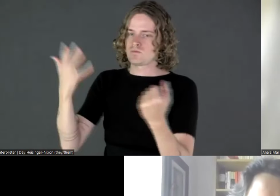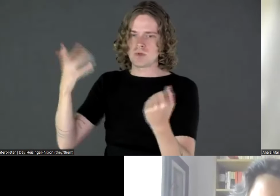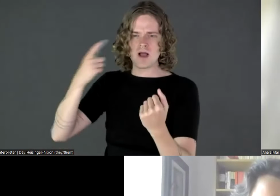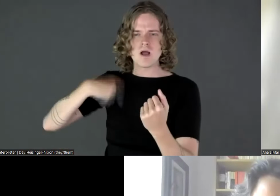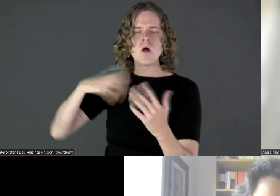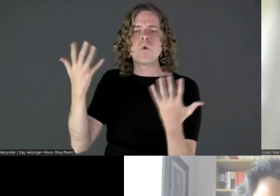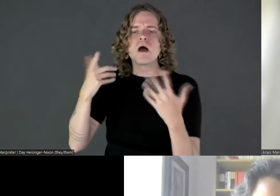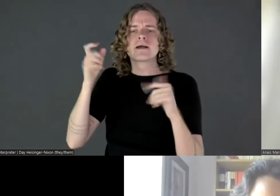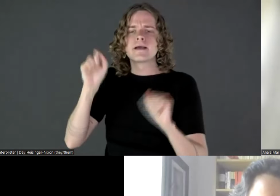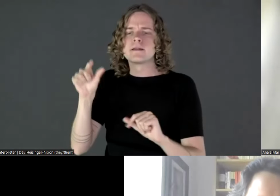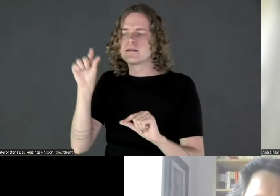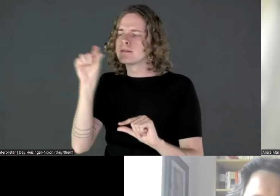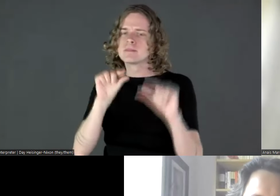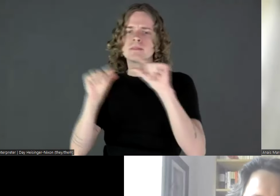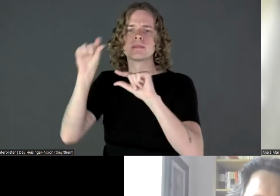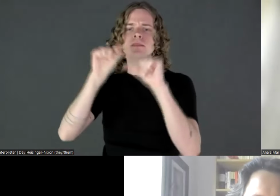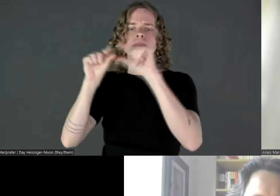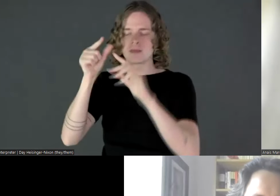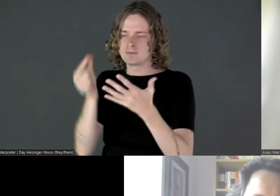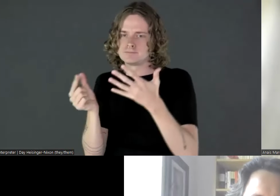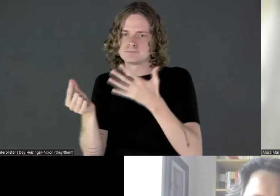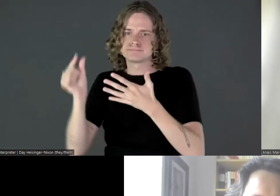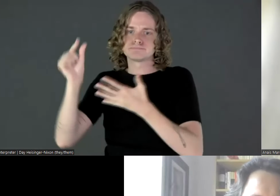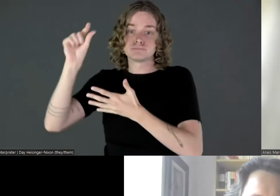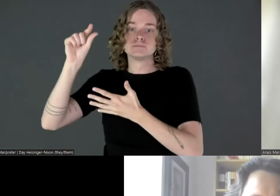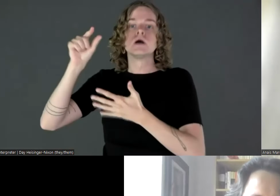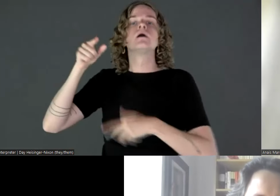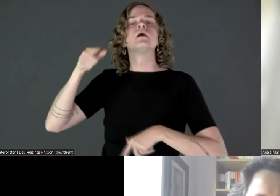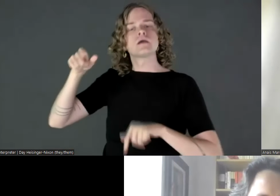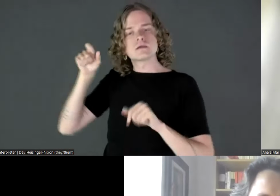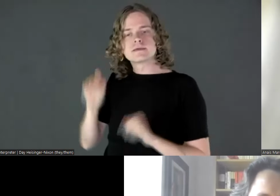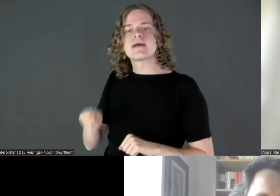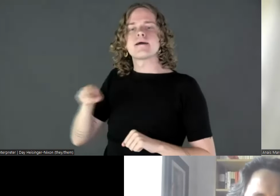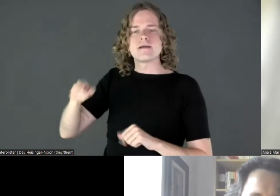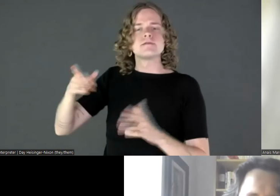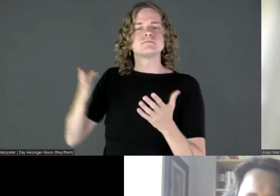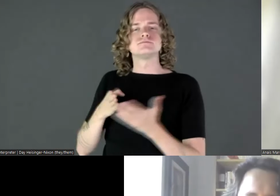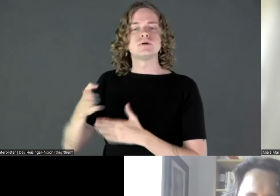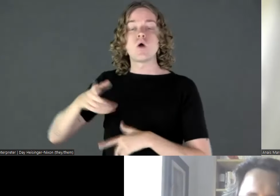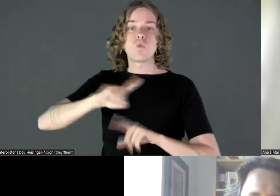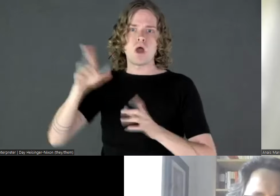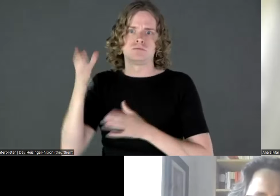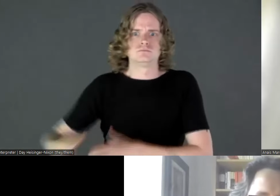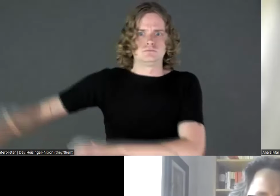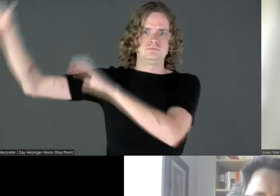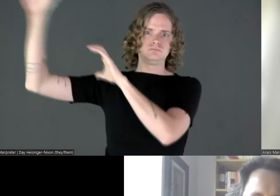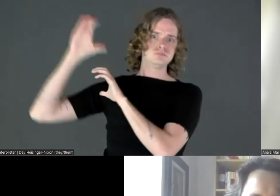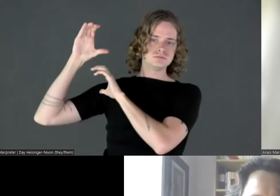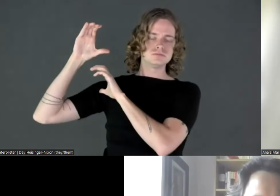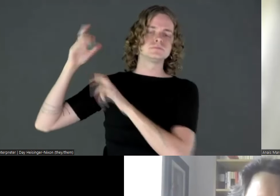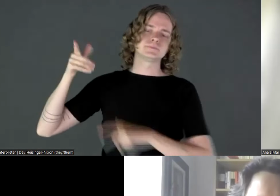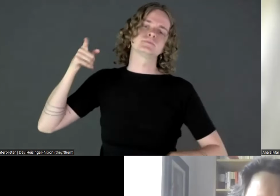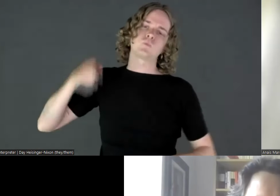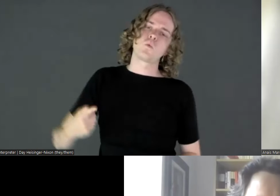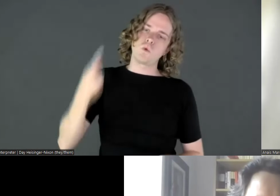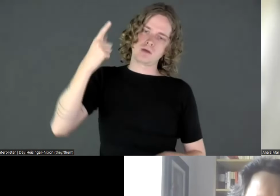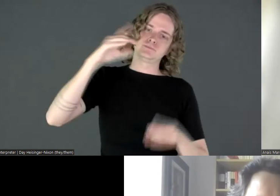extra burden on the teams and programming actors. That is one issue. The second one